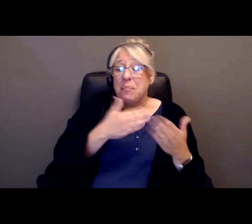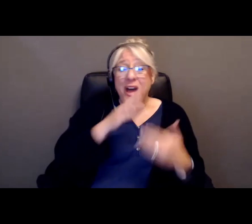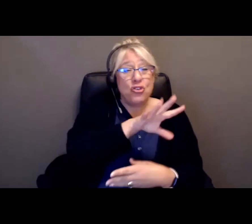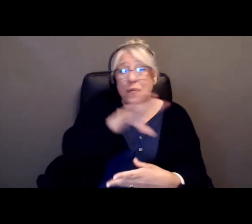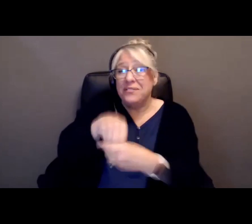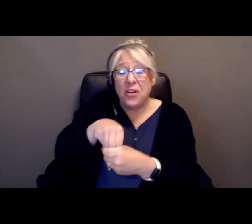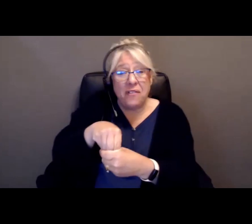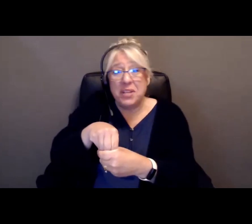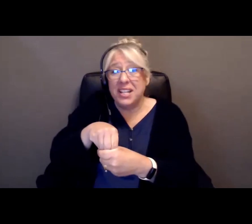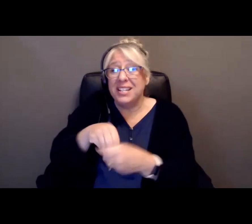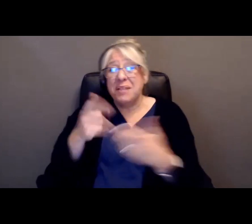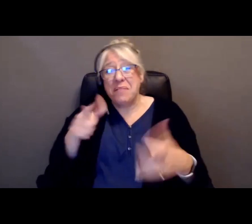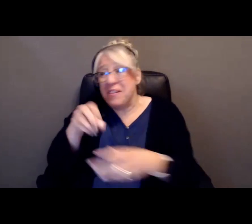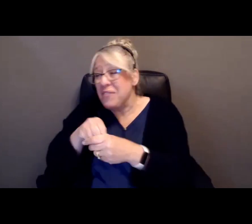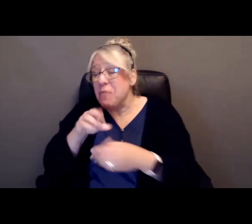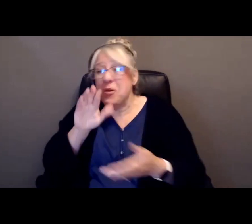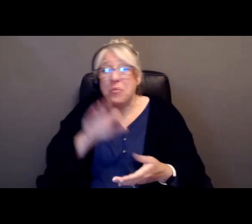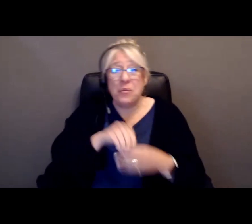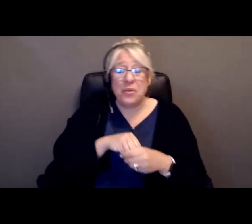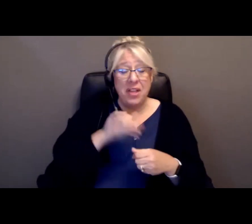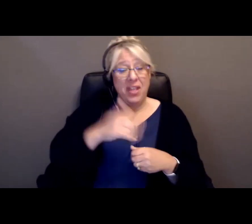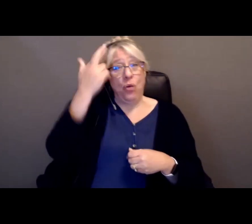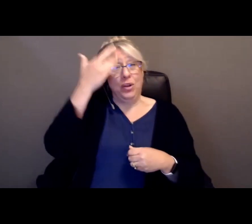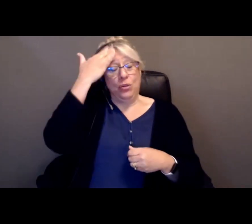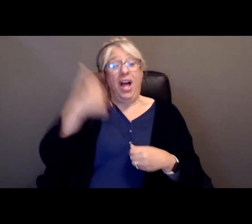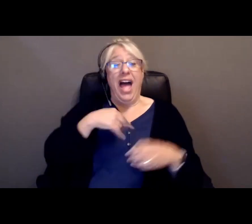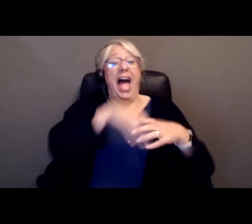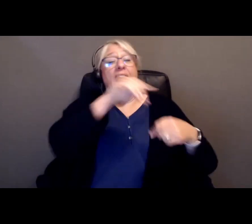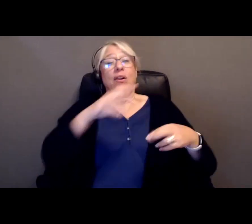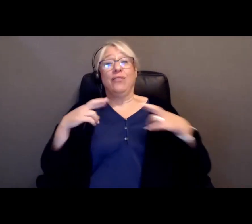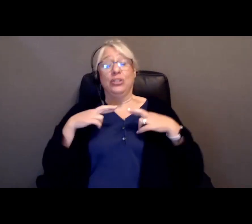of the reasons I came out of retirement for this agency was to try to put this agency back on its